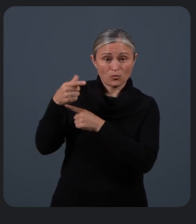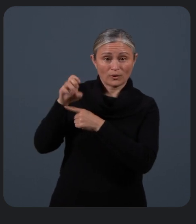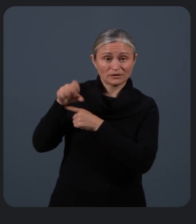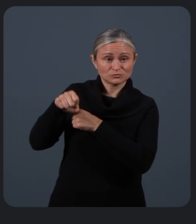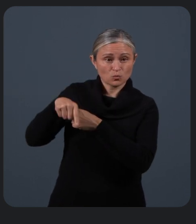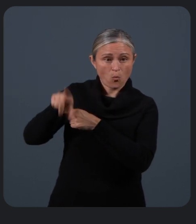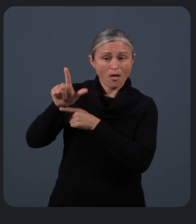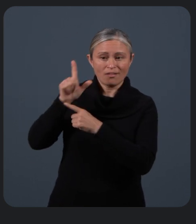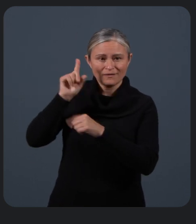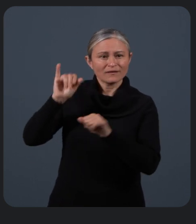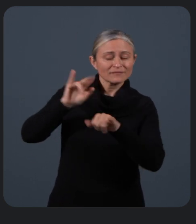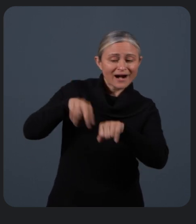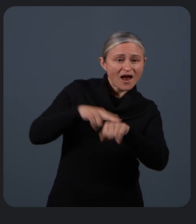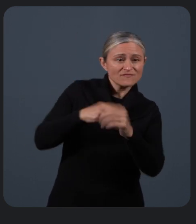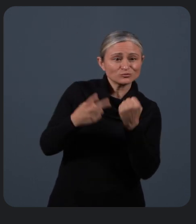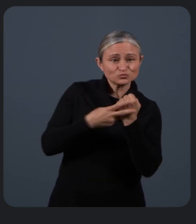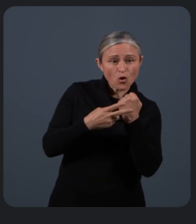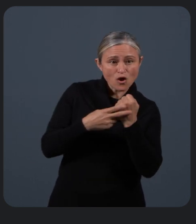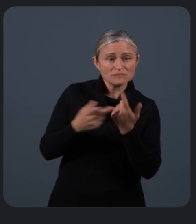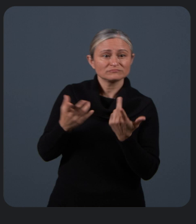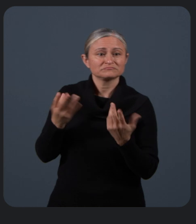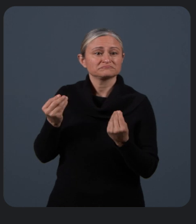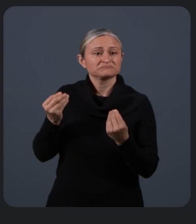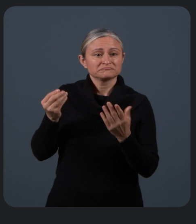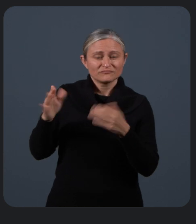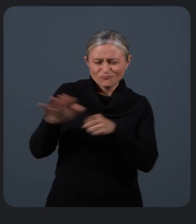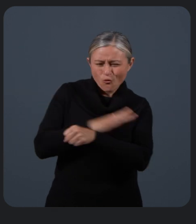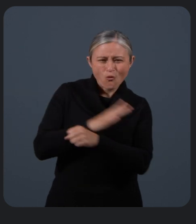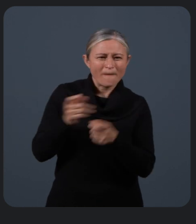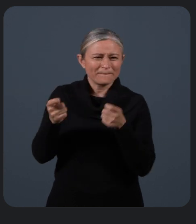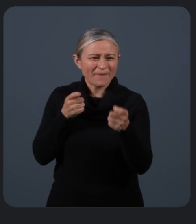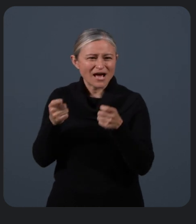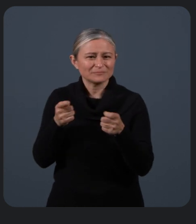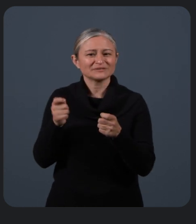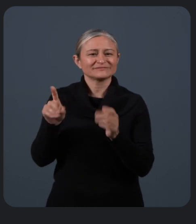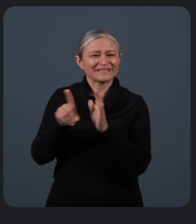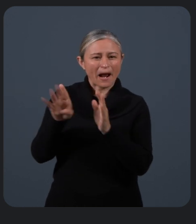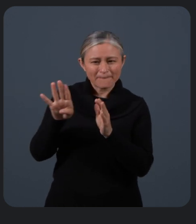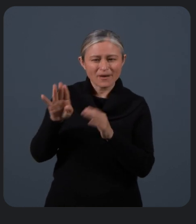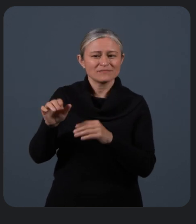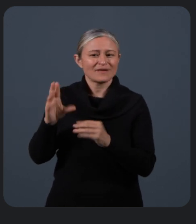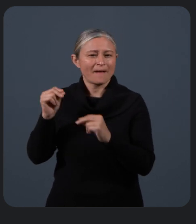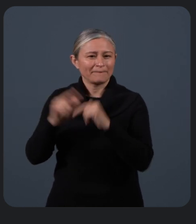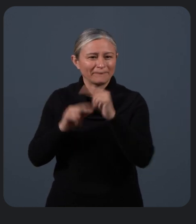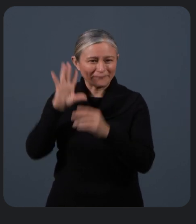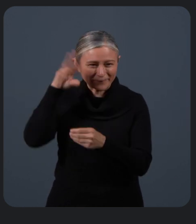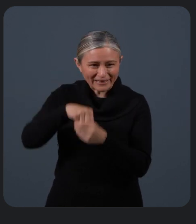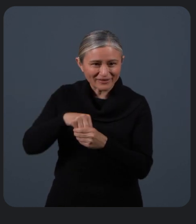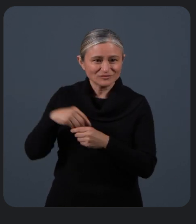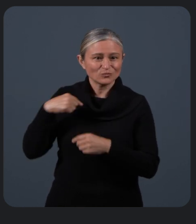fully-managed database operations, and built-in ML? Today, we're thrilled to announce